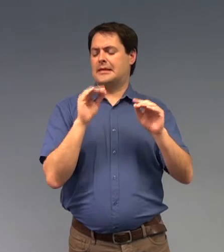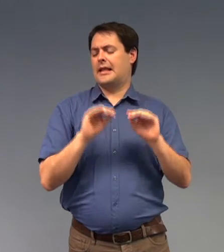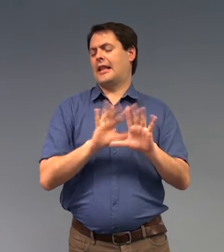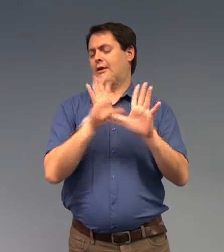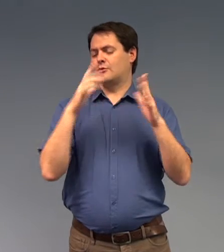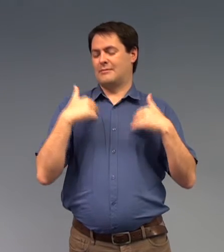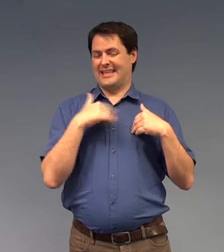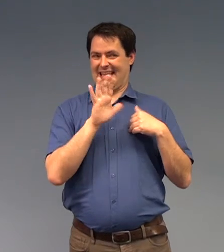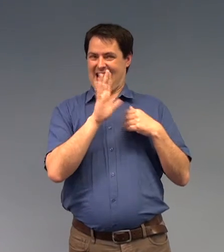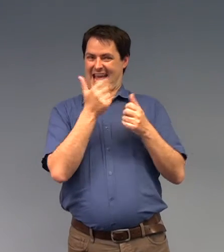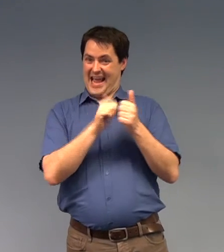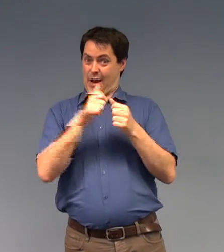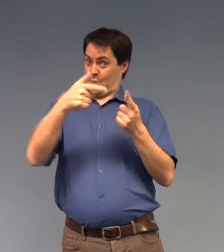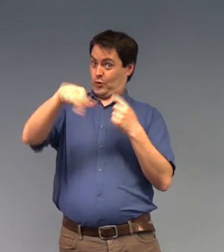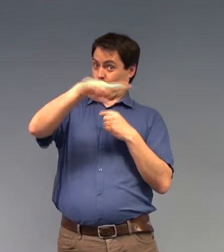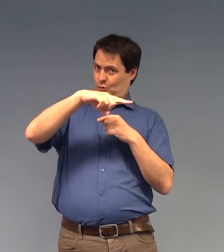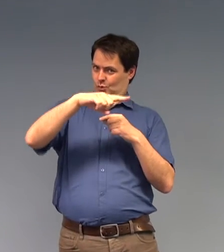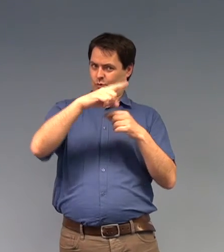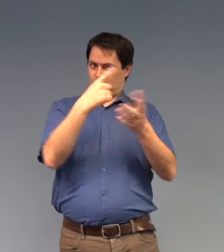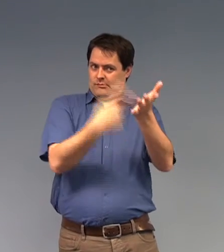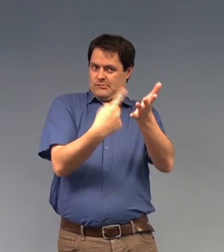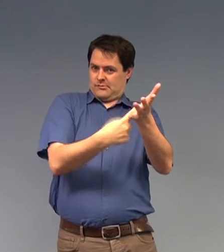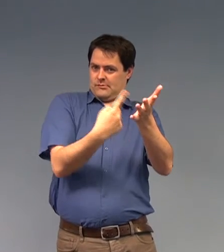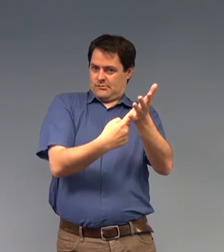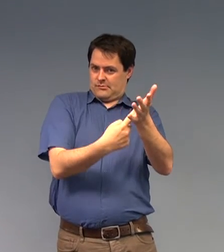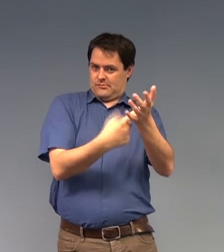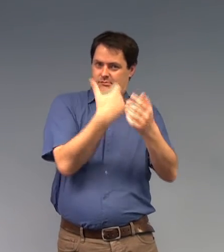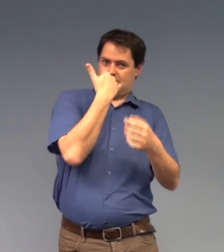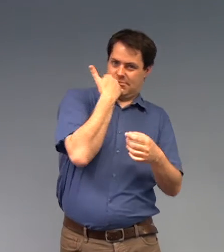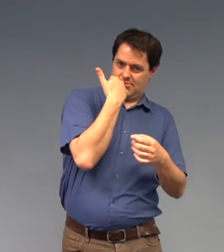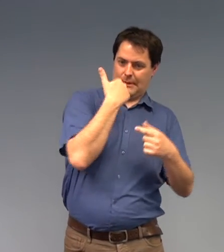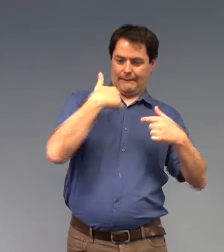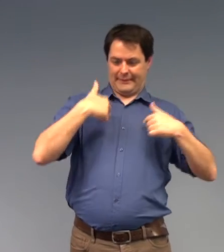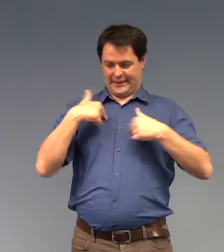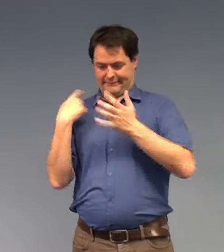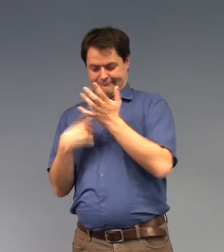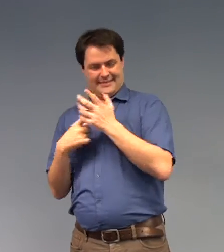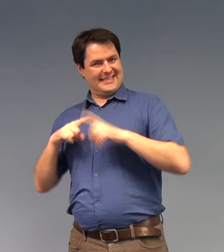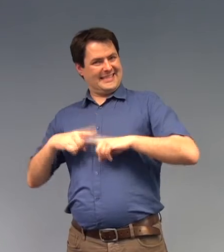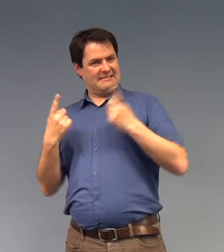And in that discussion, it became clear to me that how you discuss mobile phones/cellphones